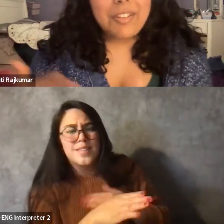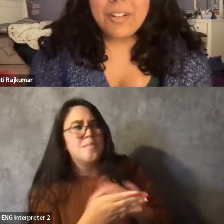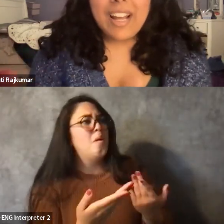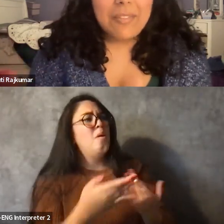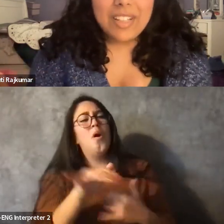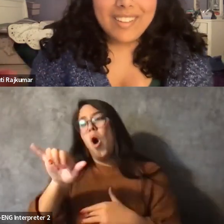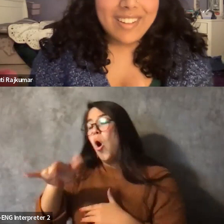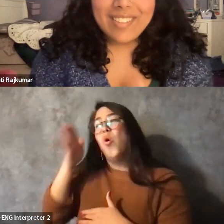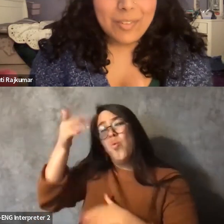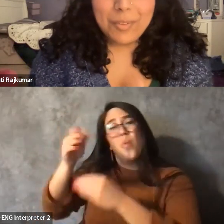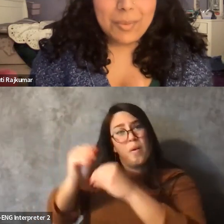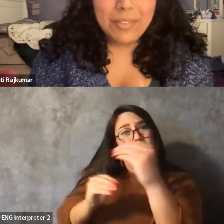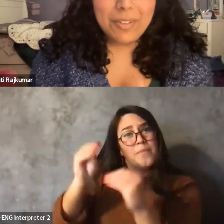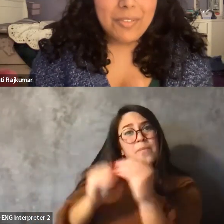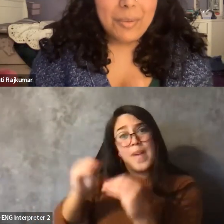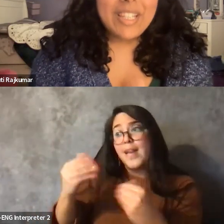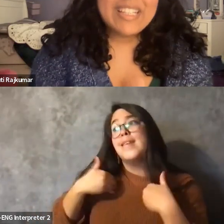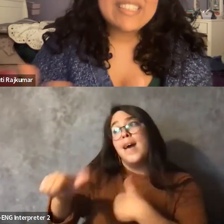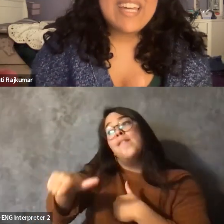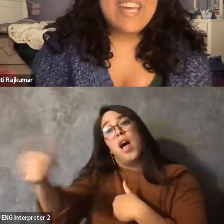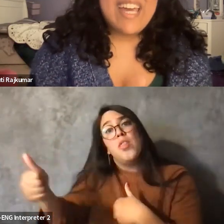so you're going to have an inaccessible suite for a few weeks.